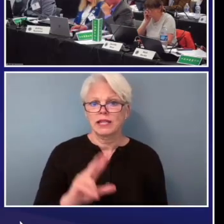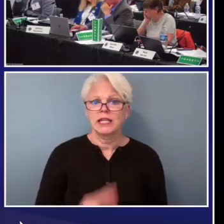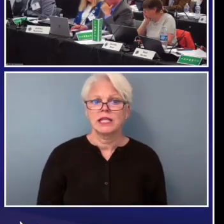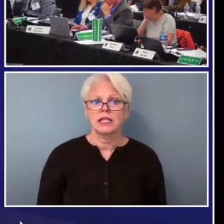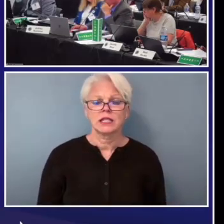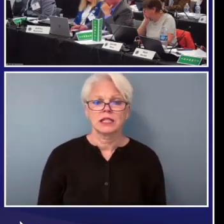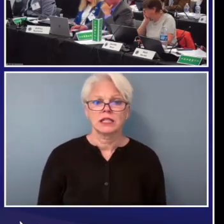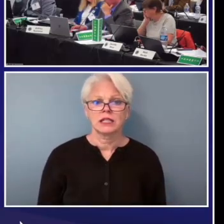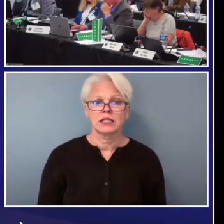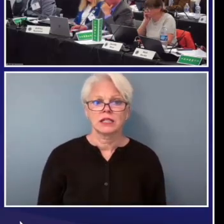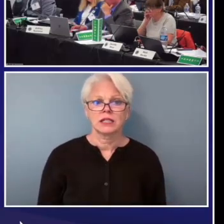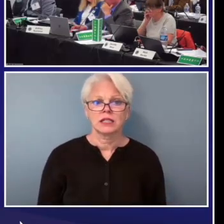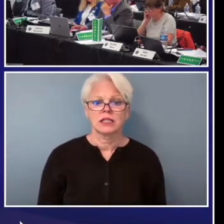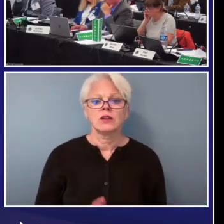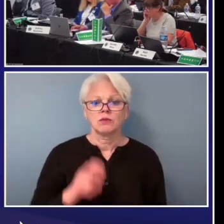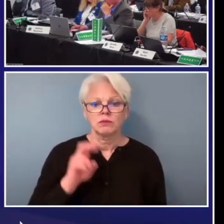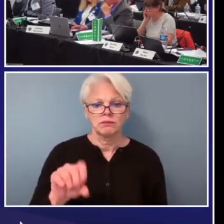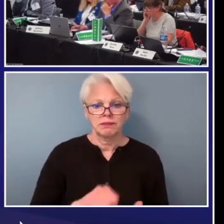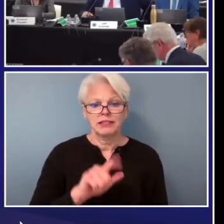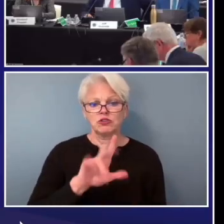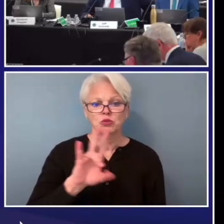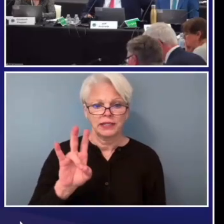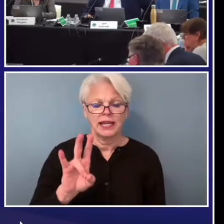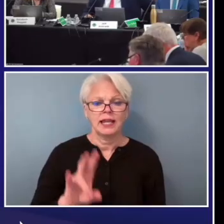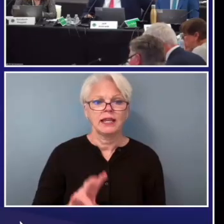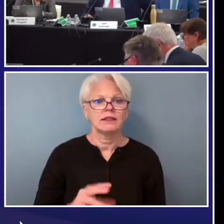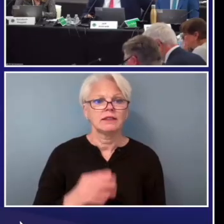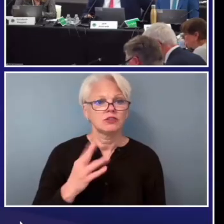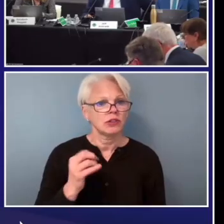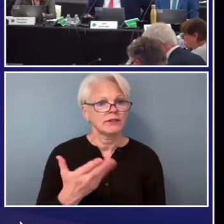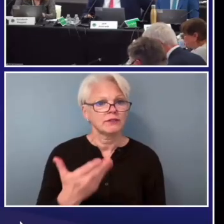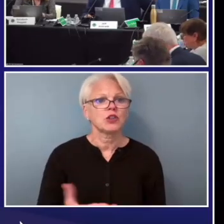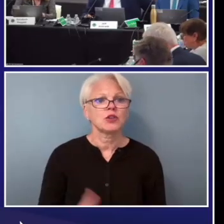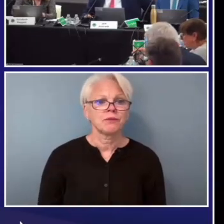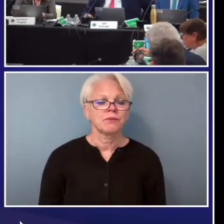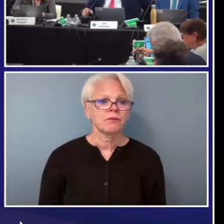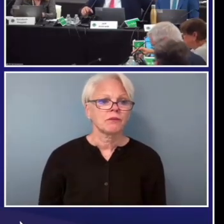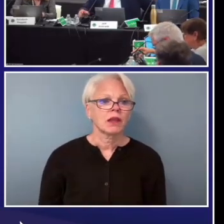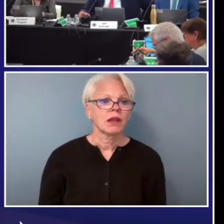Sorry, we can go to page 28. Please, Jennifer. So, I think I,